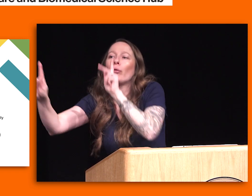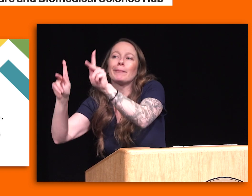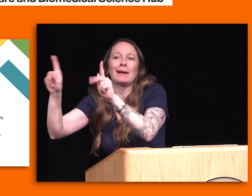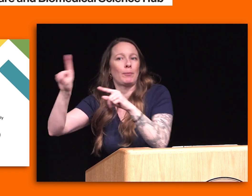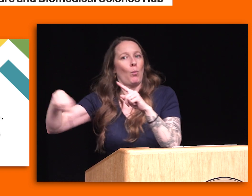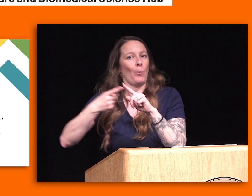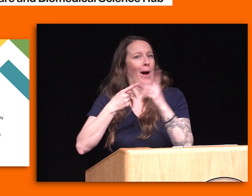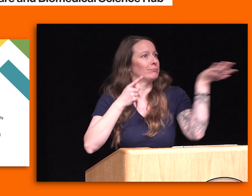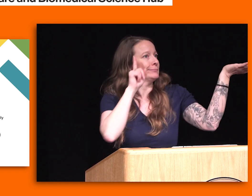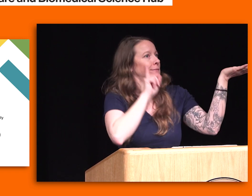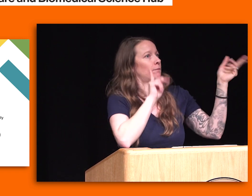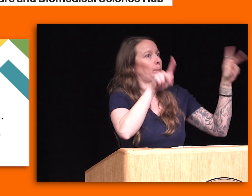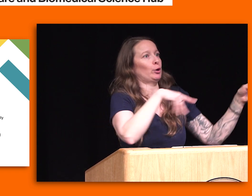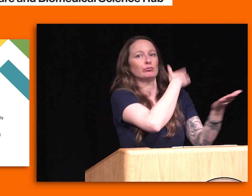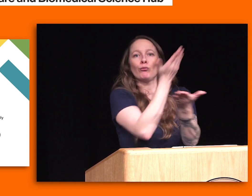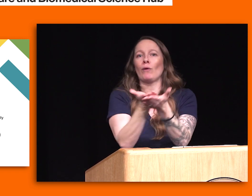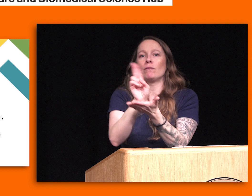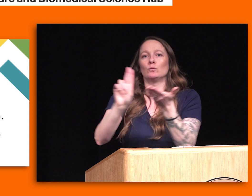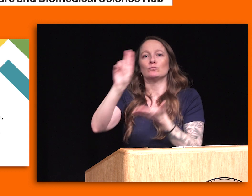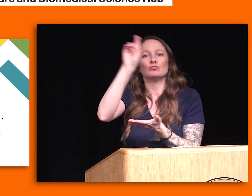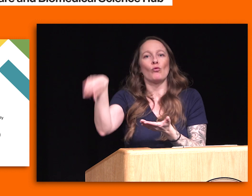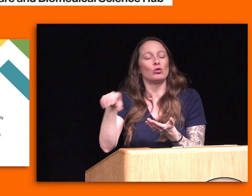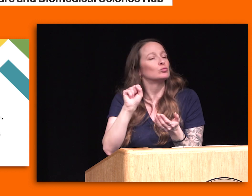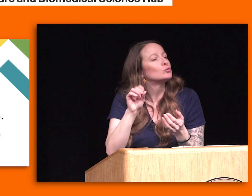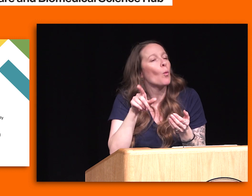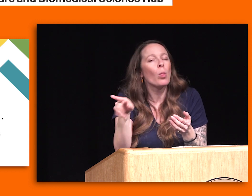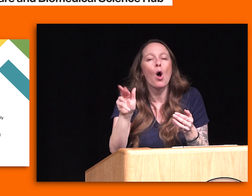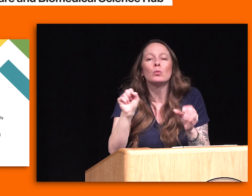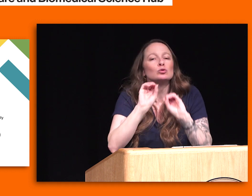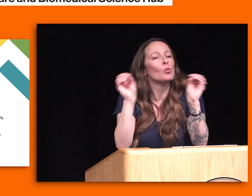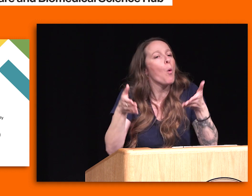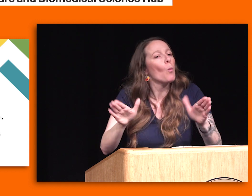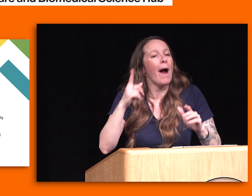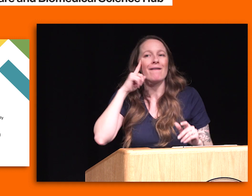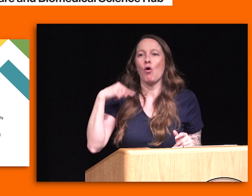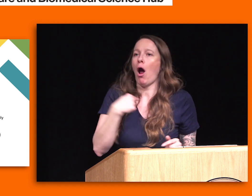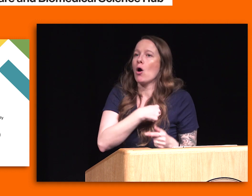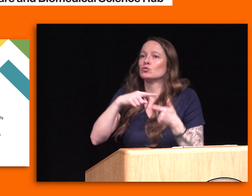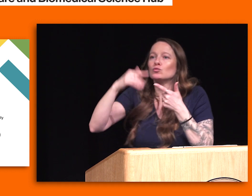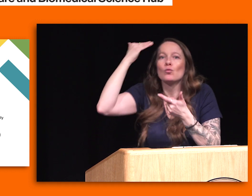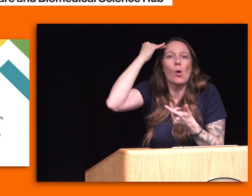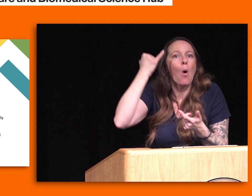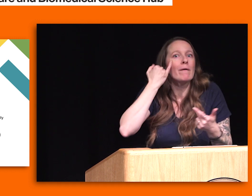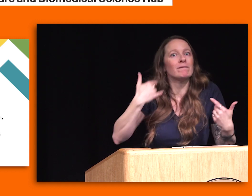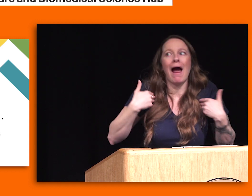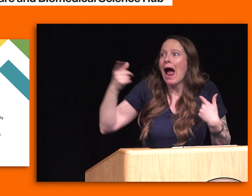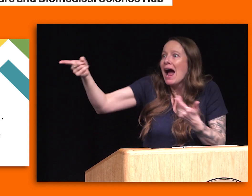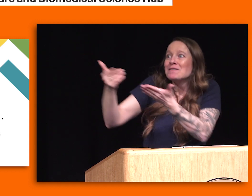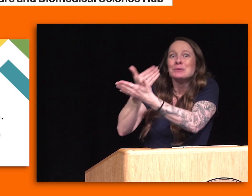and so, HIPAA prohibits you from disclosing that to other people when Deaf people come to the U of R for the first time.